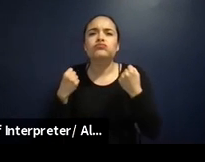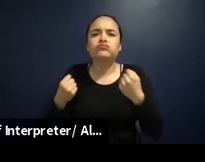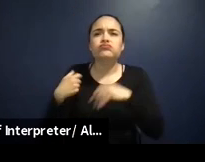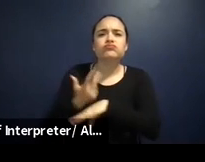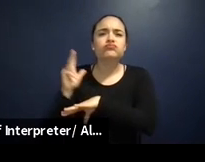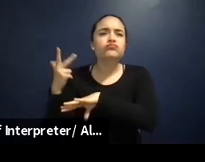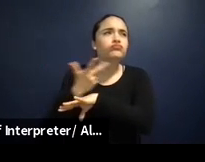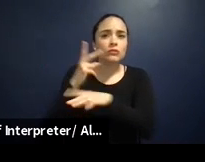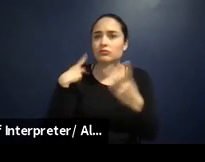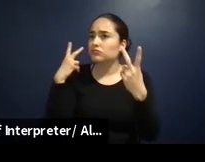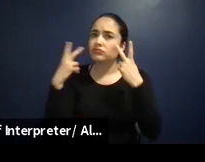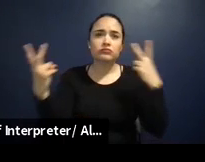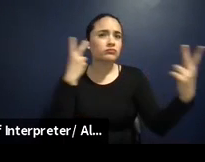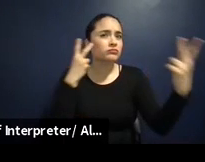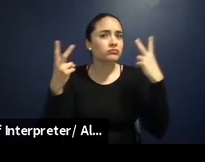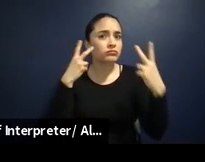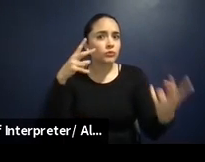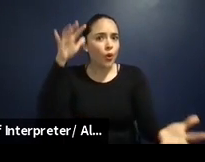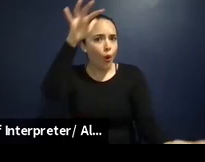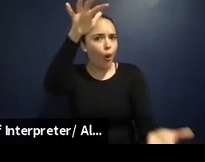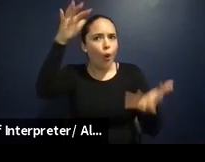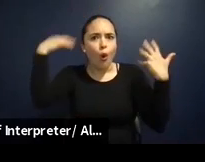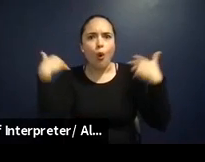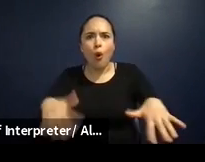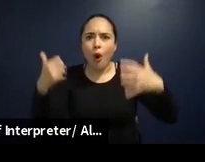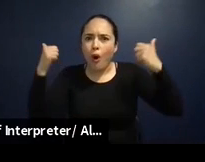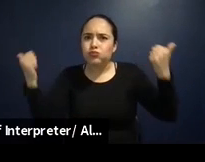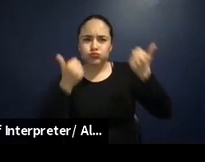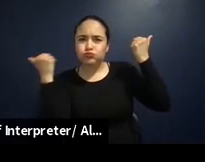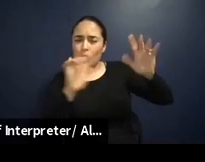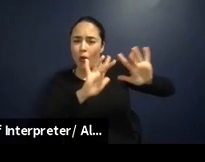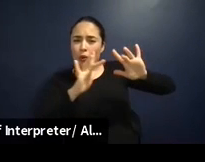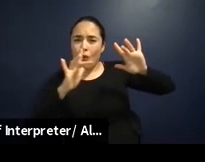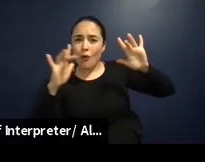ore, but if you sit there and look at every bit, it's five tons of material, so that is a lot of